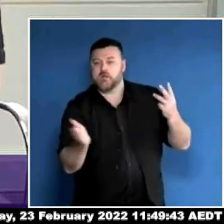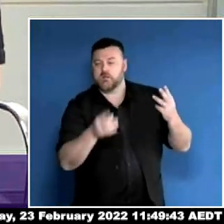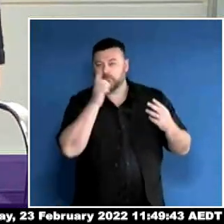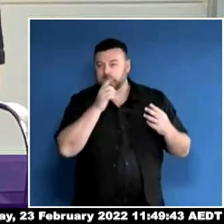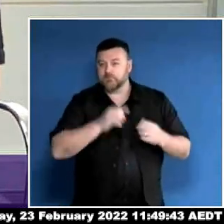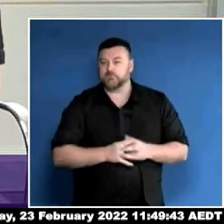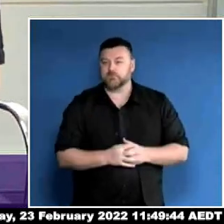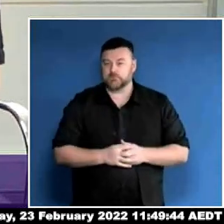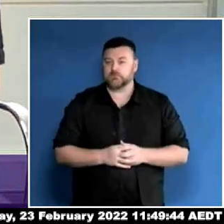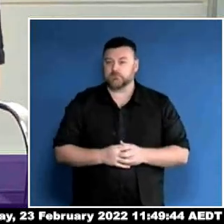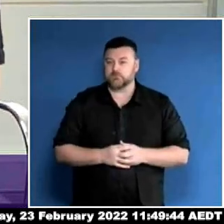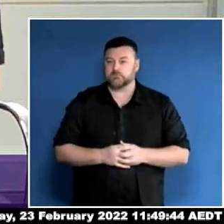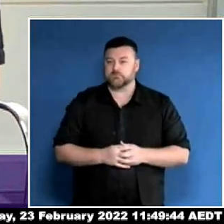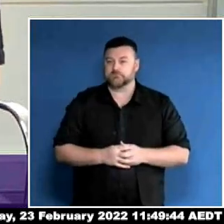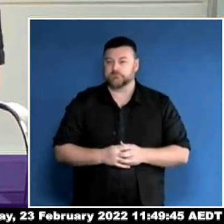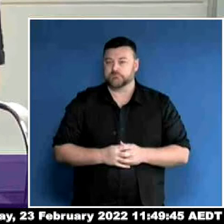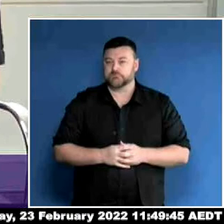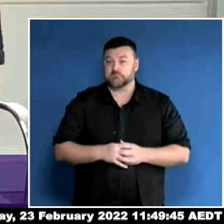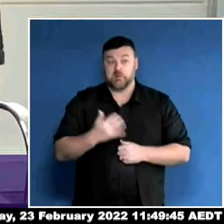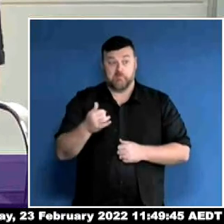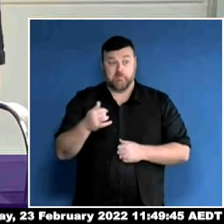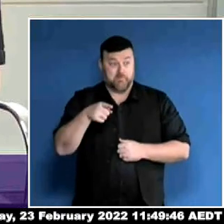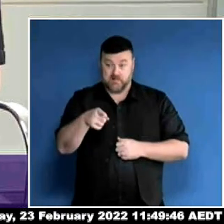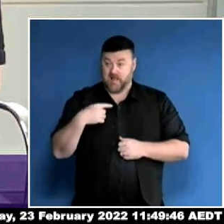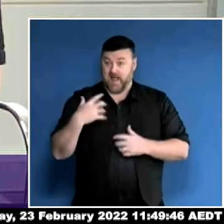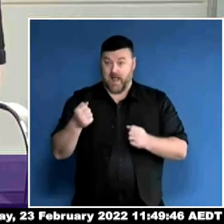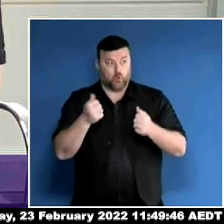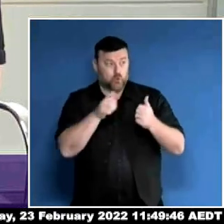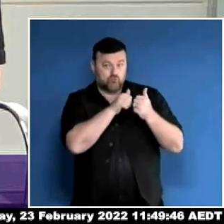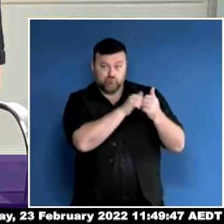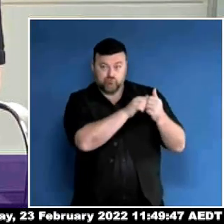up in one go and so they are just not - the other experiences that I had was that they